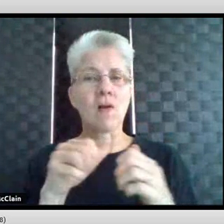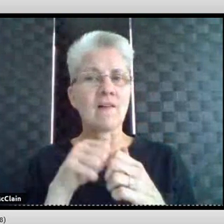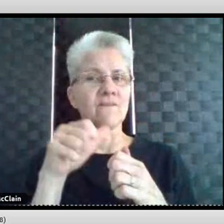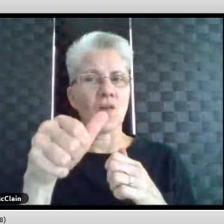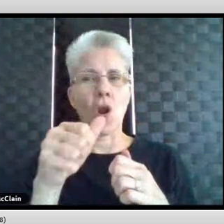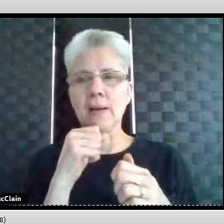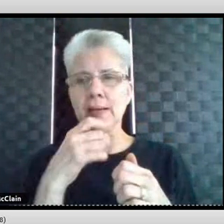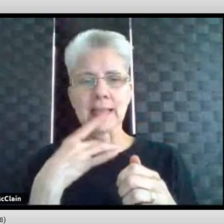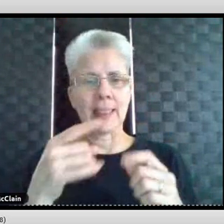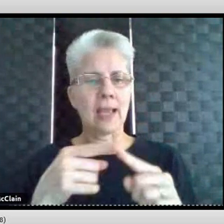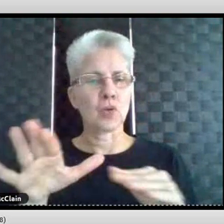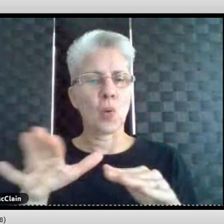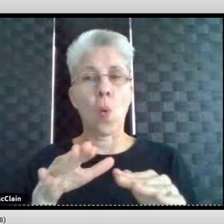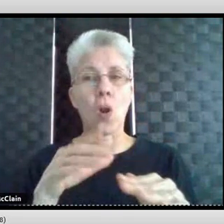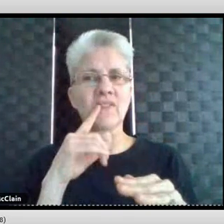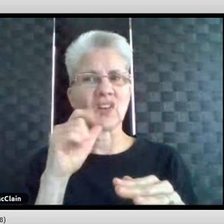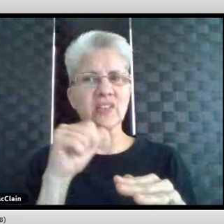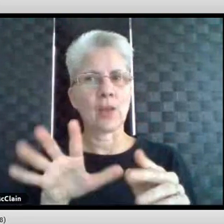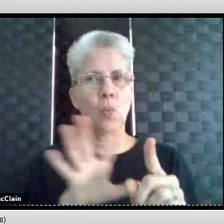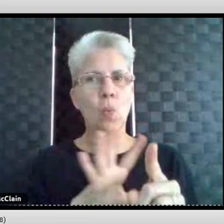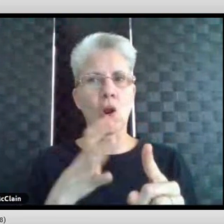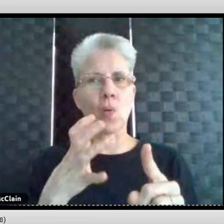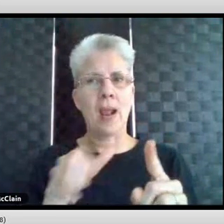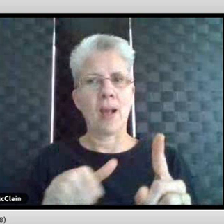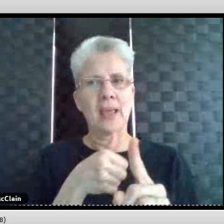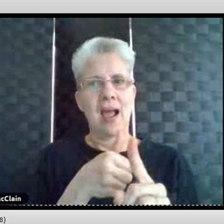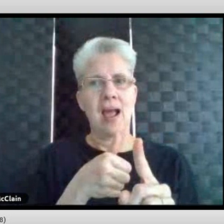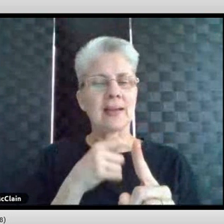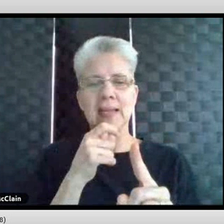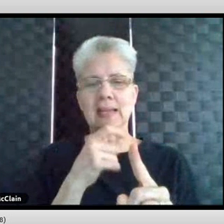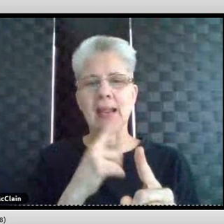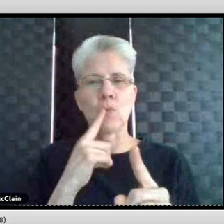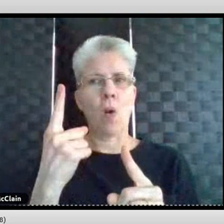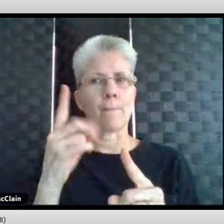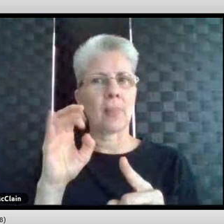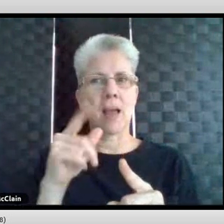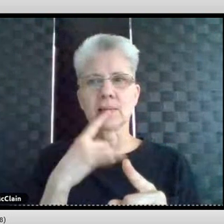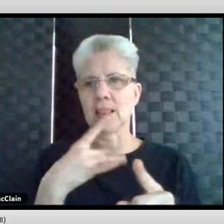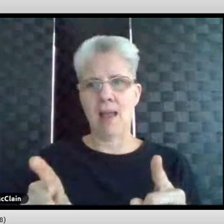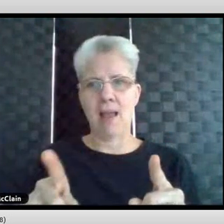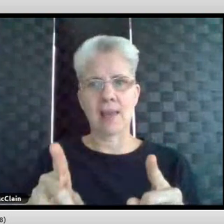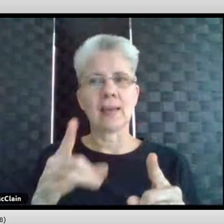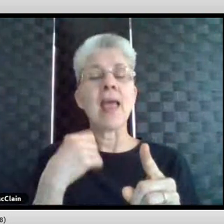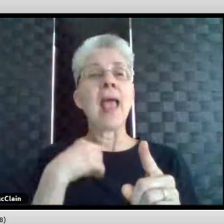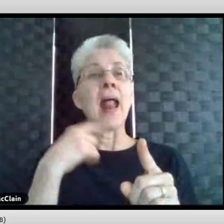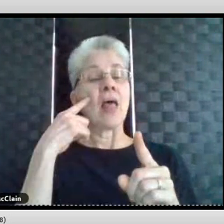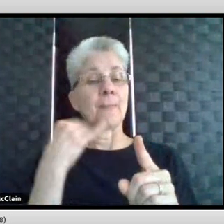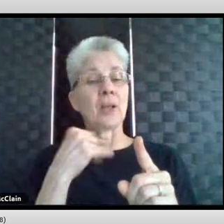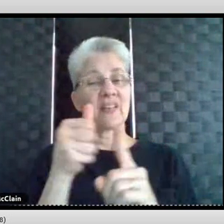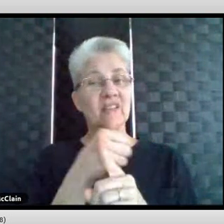and he doesn't like to walk if there's anybody at all behind him, even within a block, and I think it's because of his abuse.